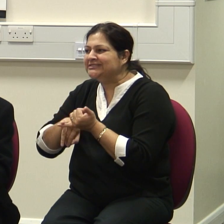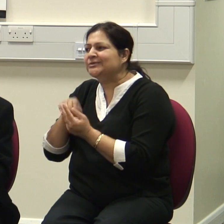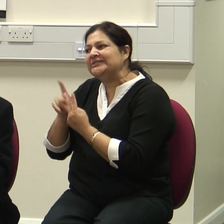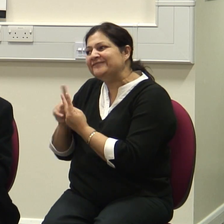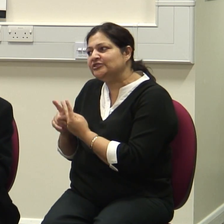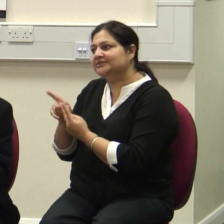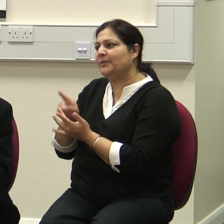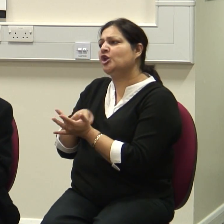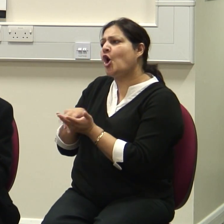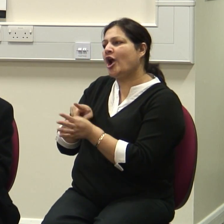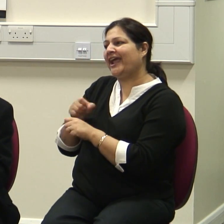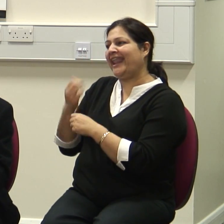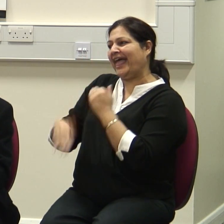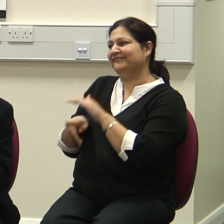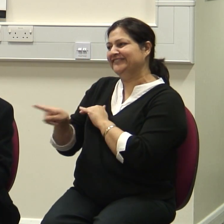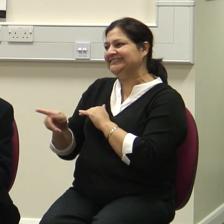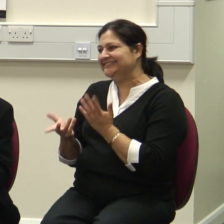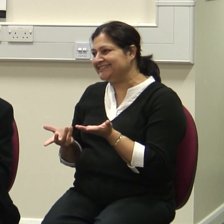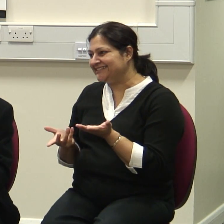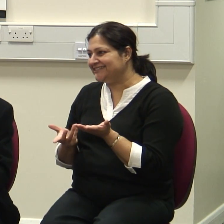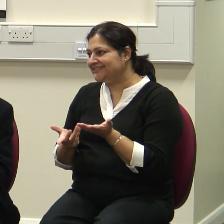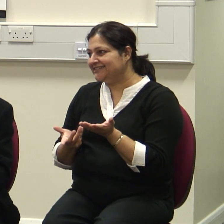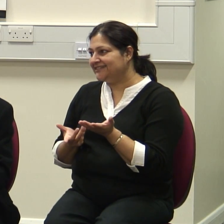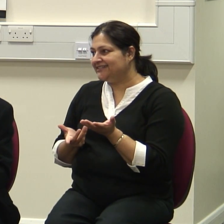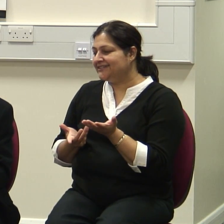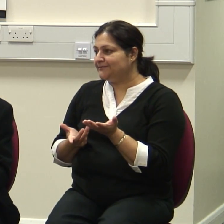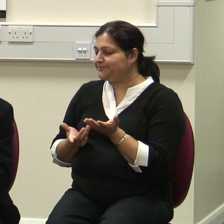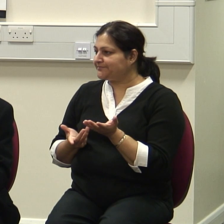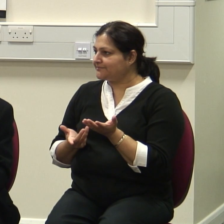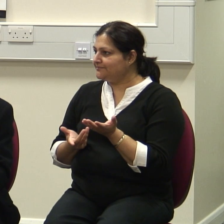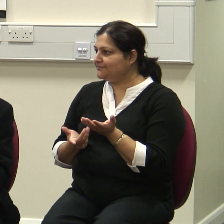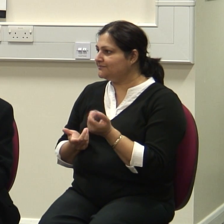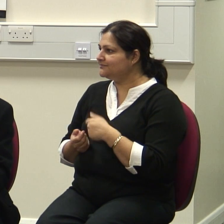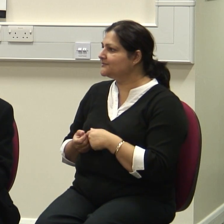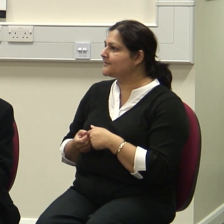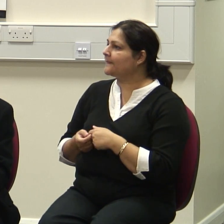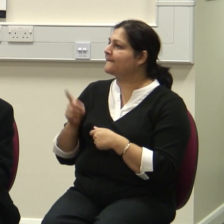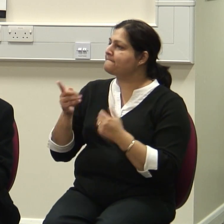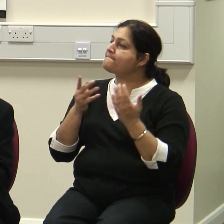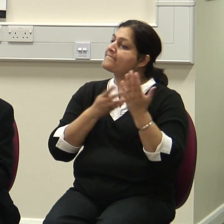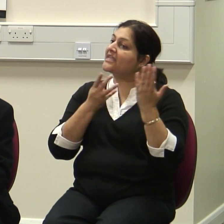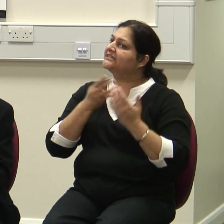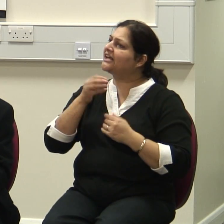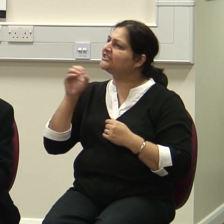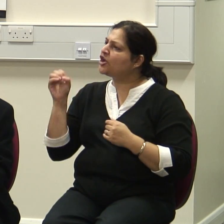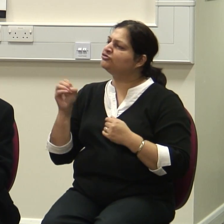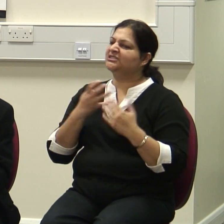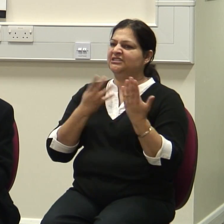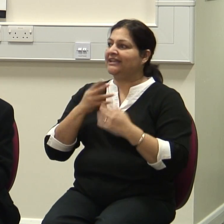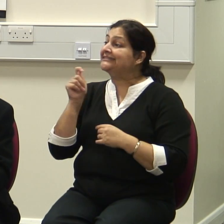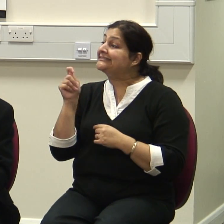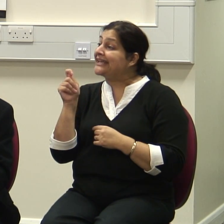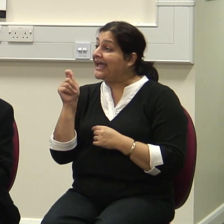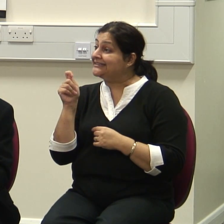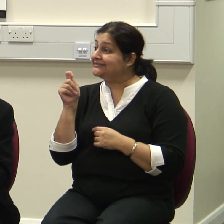The reason being that in let’s say 1900 or 1910, if you went to a person identified